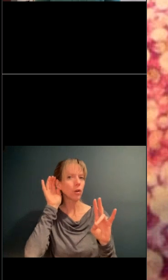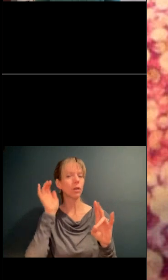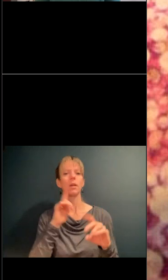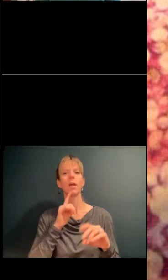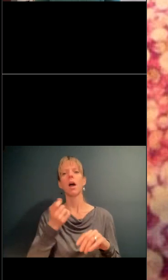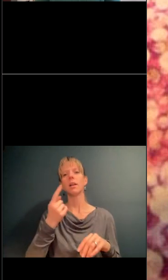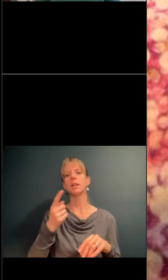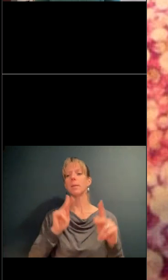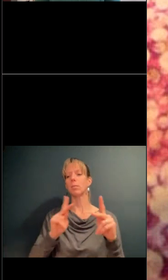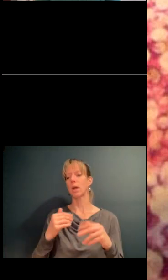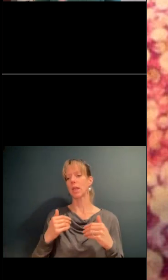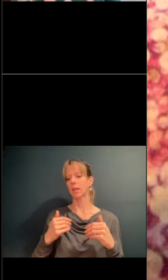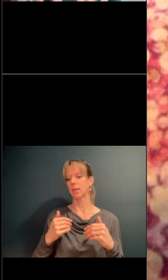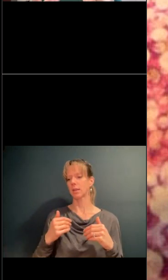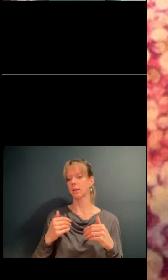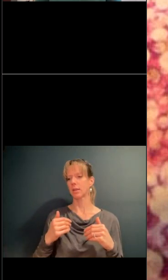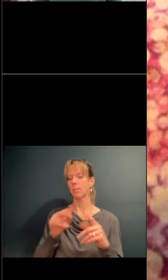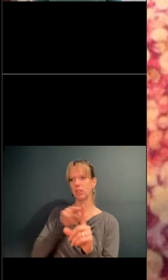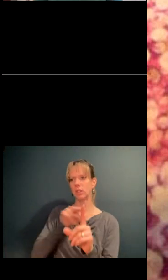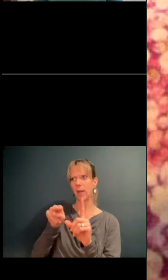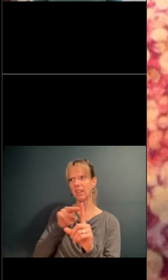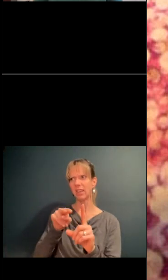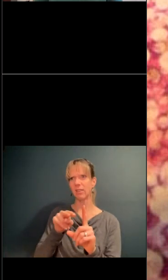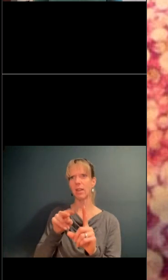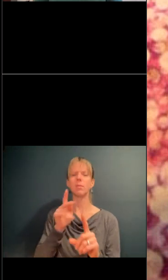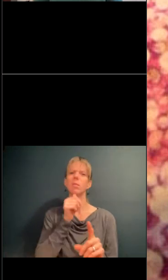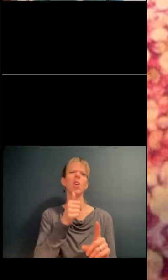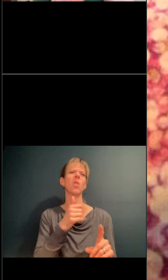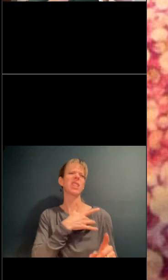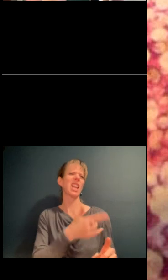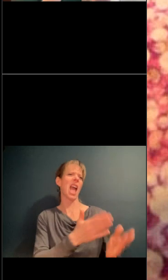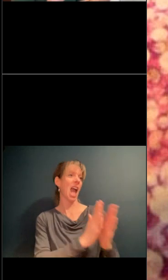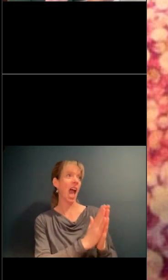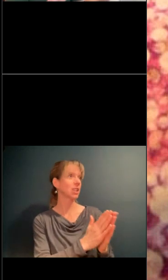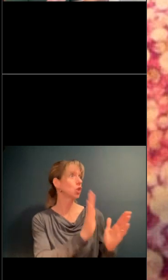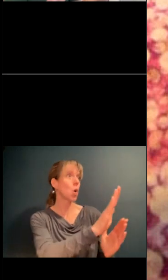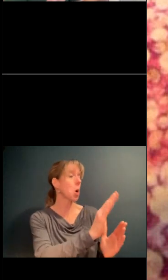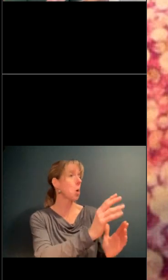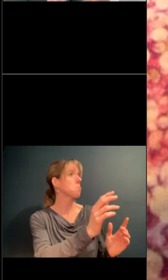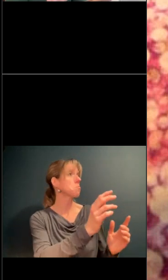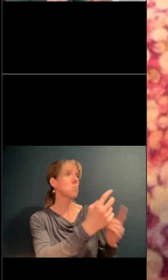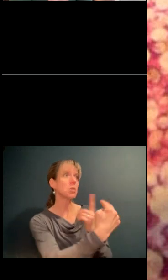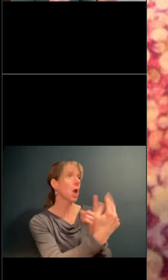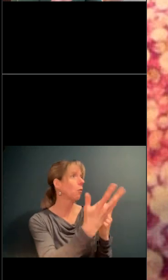developmental disabilities are not always sought. So much of the history I showed you earlier,